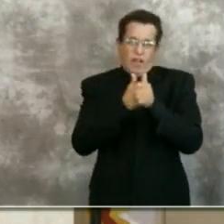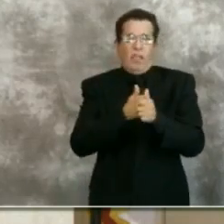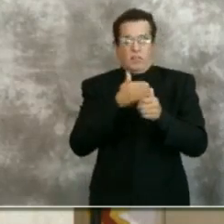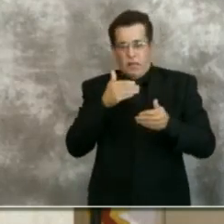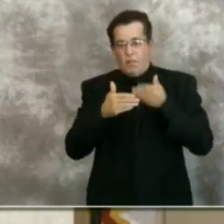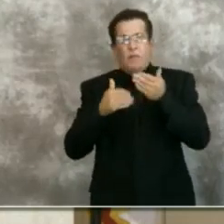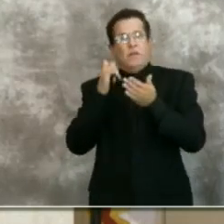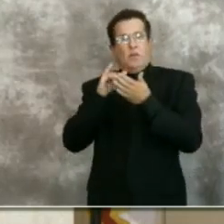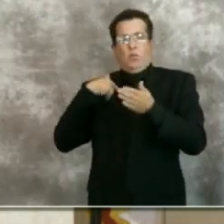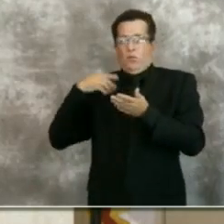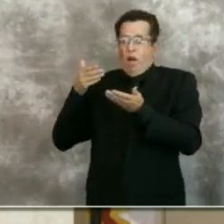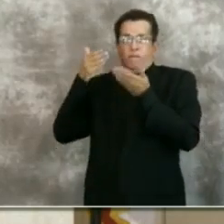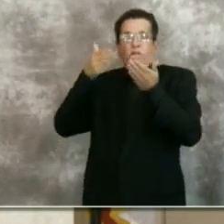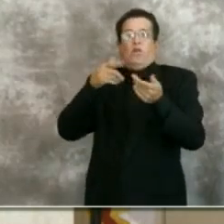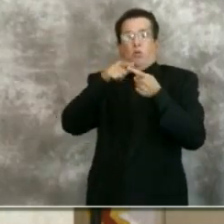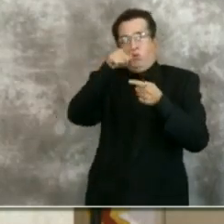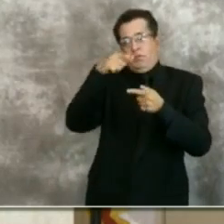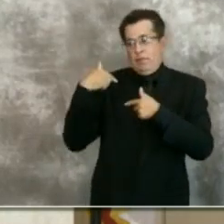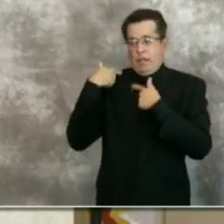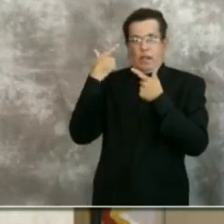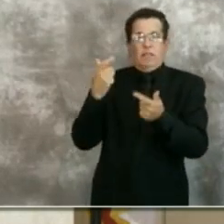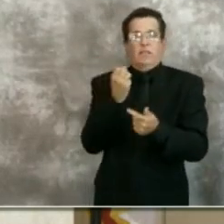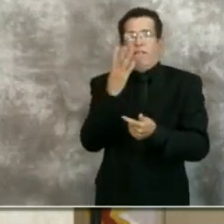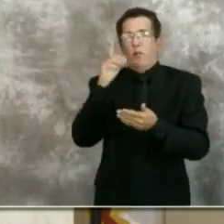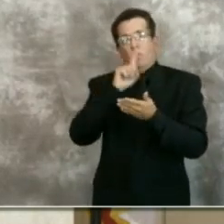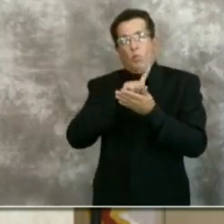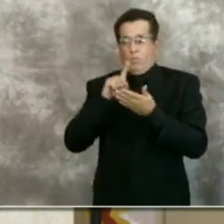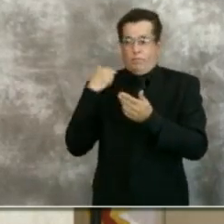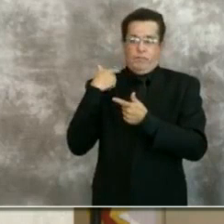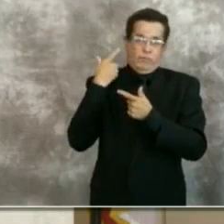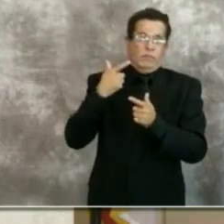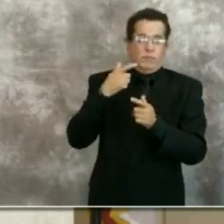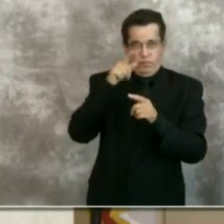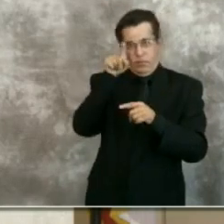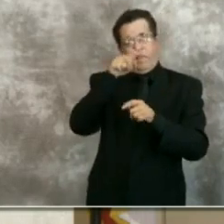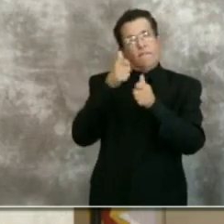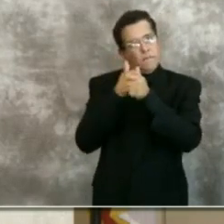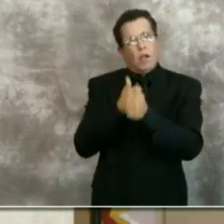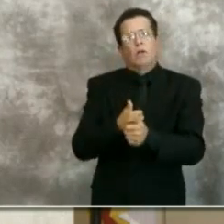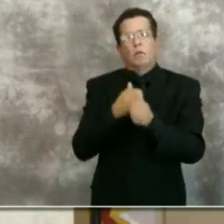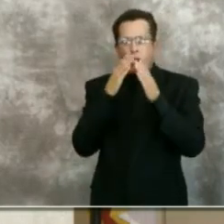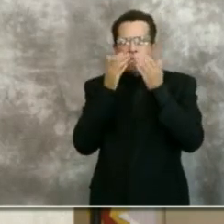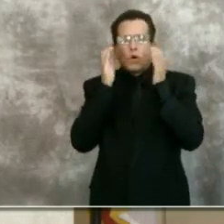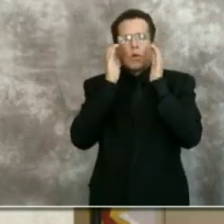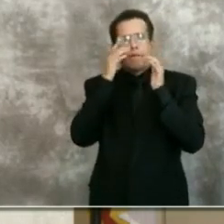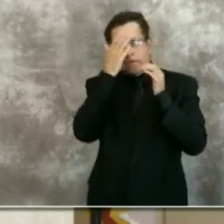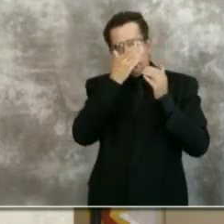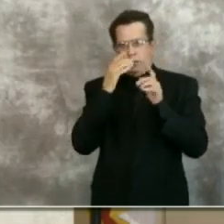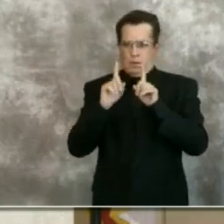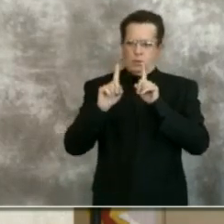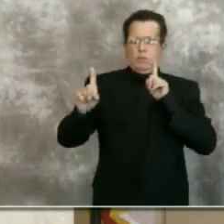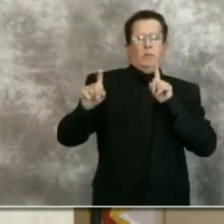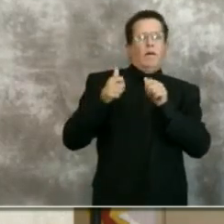WAY TO GET OFF THAT LIST IS TAKE THE SIMPLE STEPS THAT WE'VE BEEN TAKE TALKING ABOUT